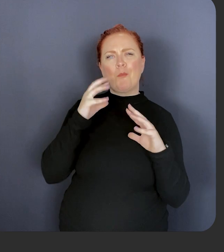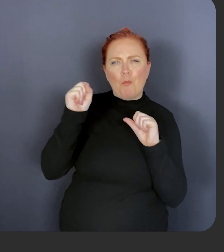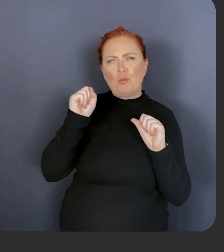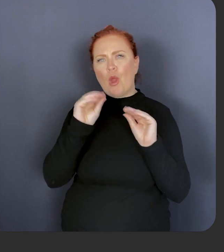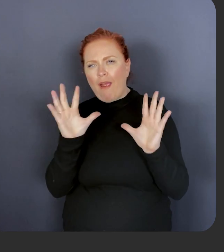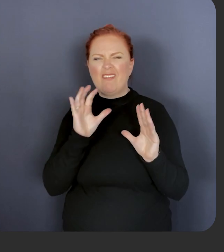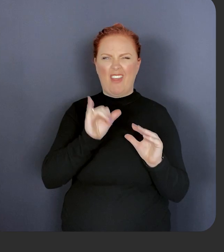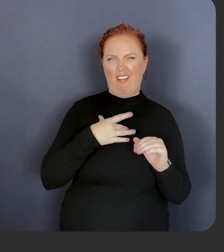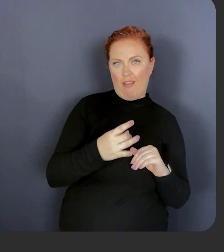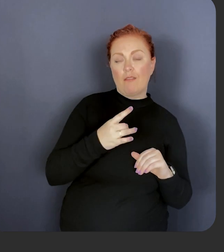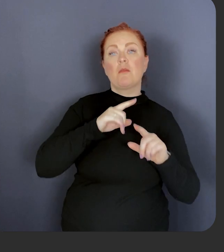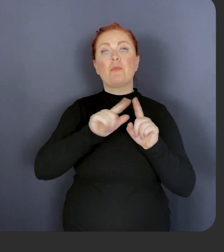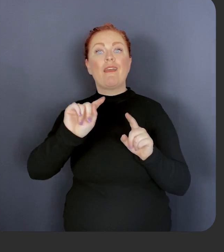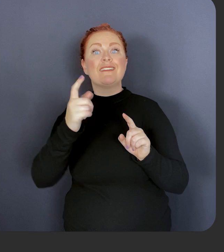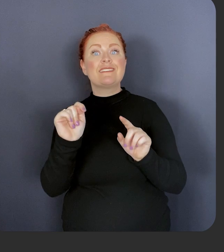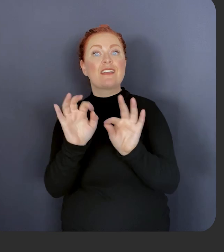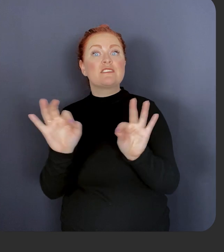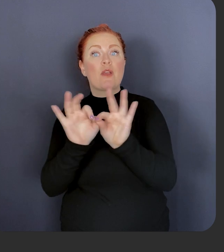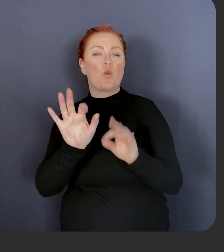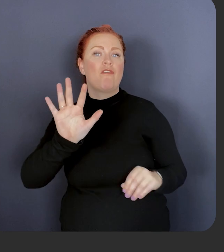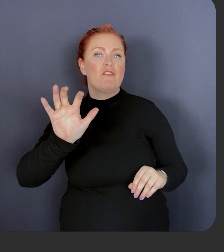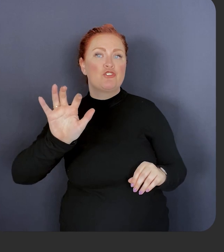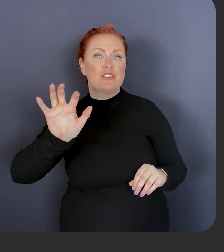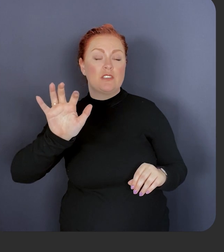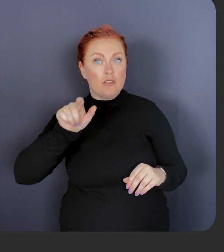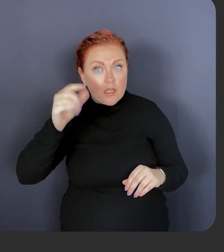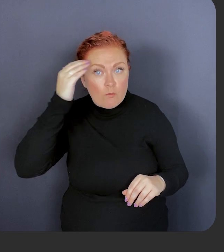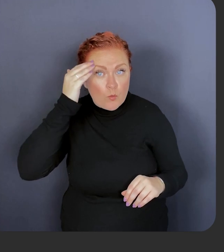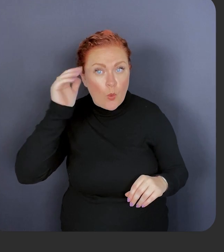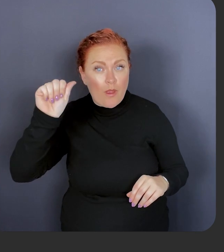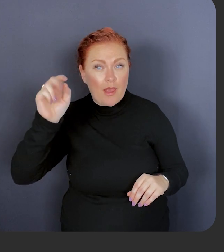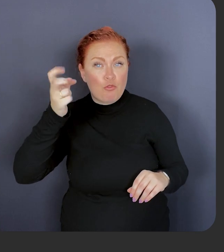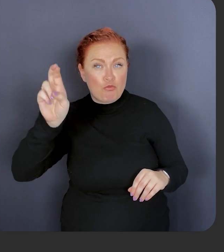But this text value is 500, which, if you're familiar with Angular, you